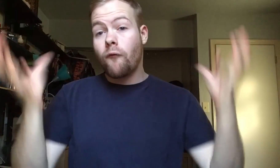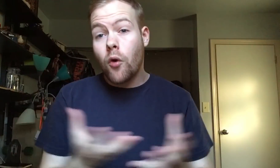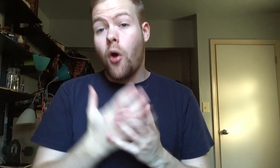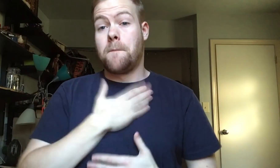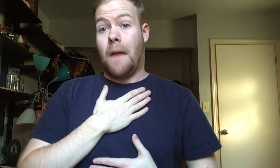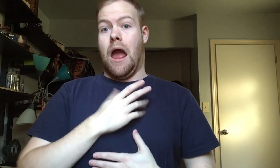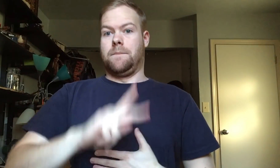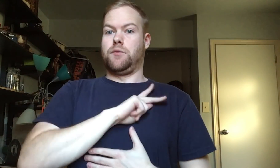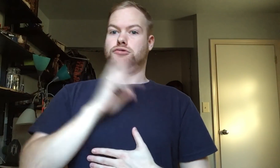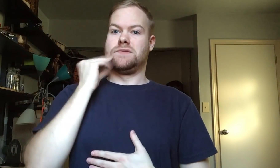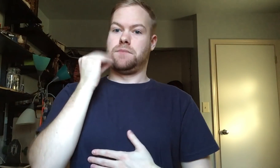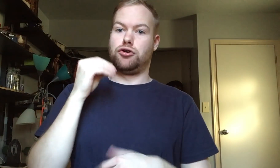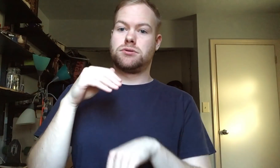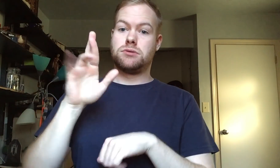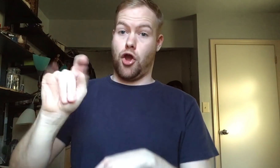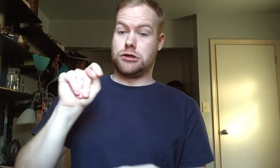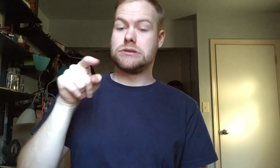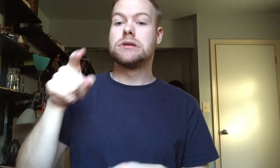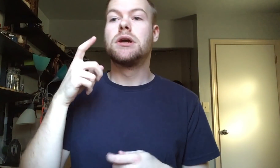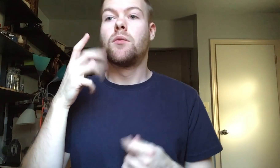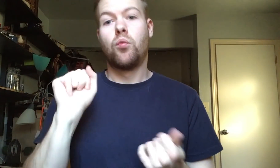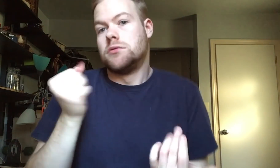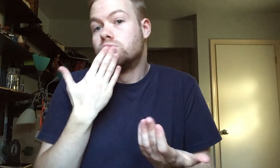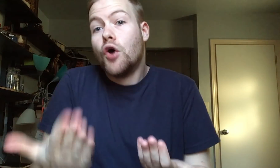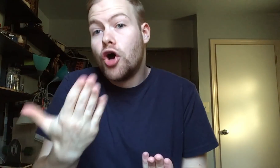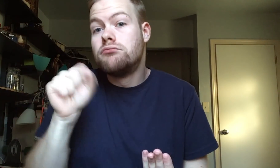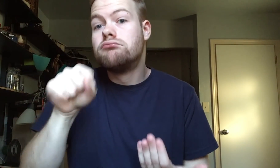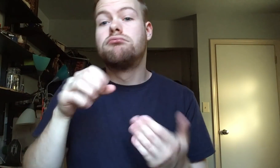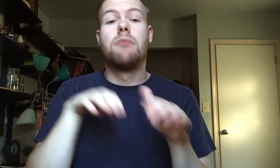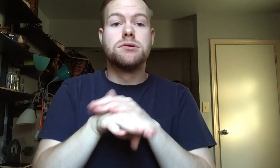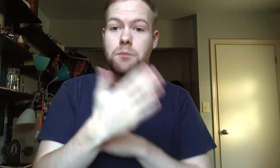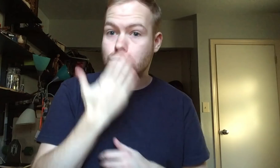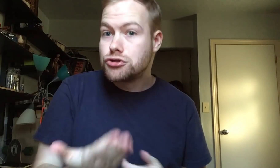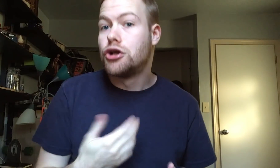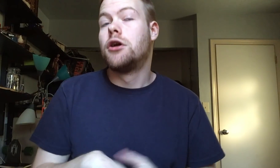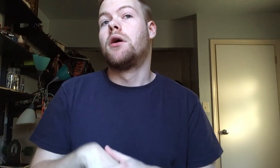Overall, my personal experience at RIT was good, yes. The accessibility was good.